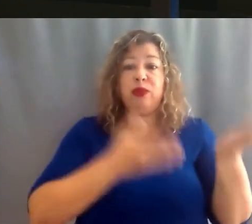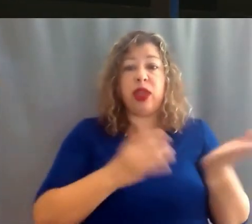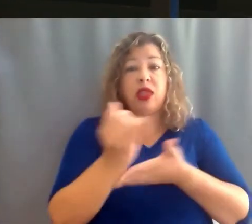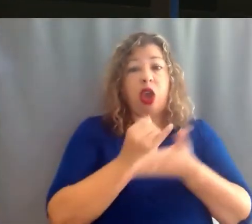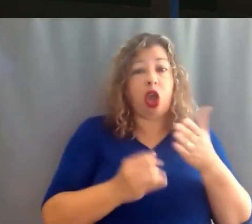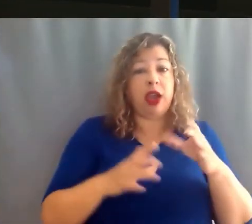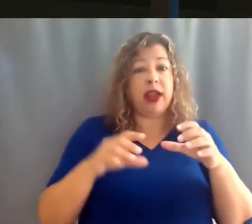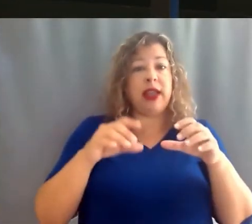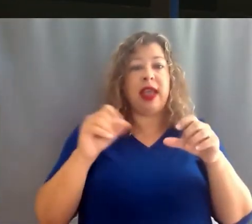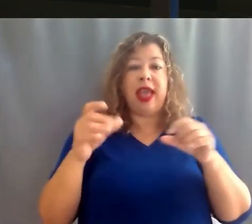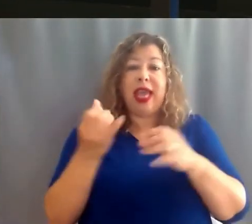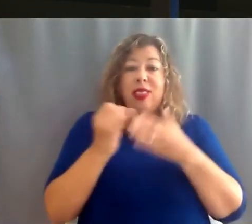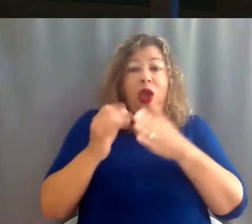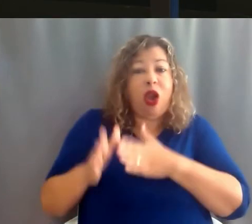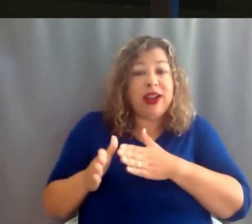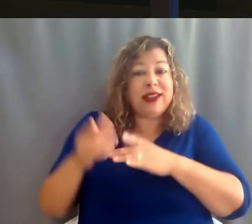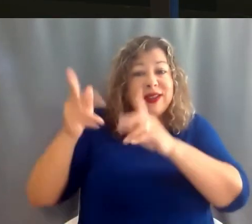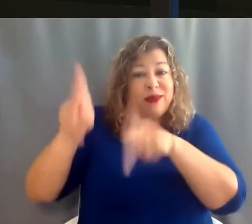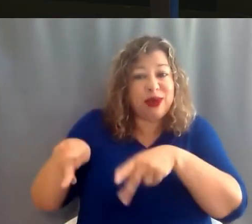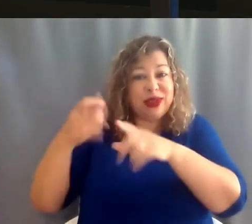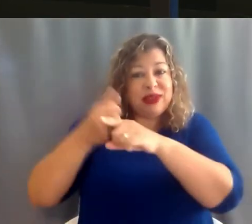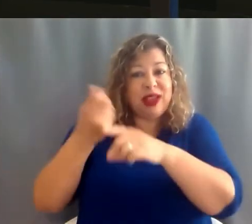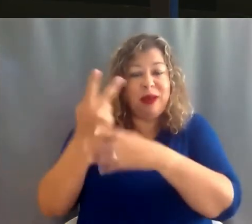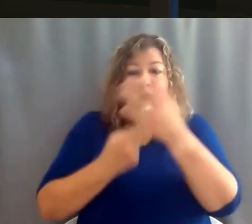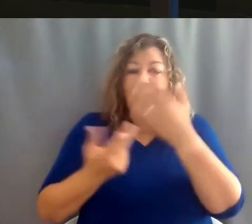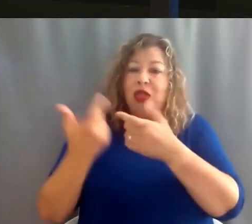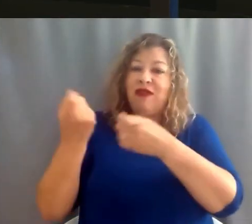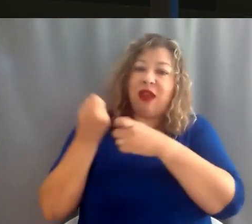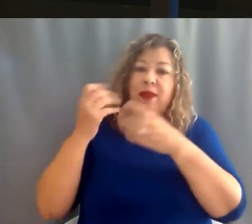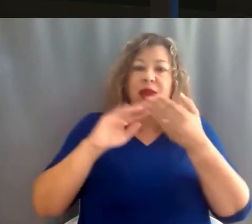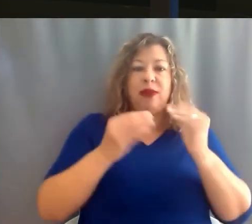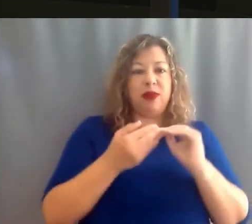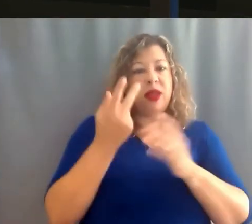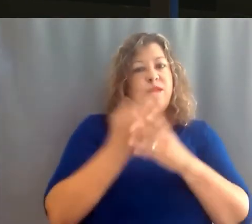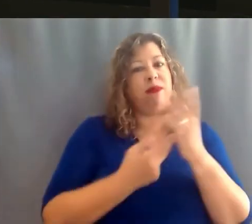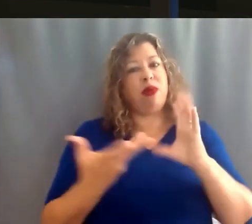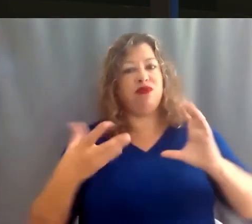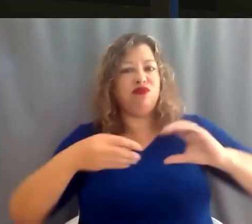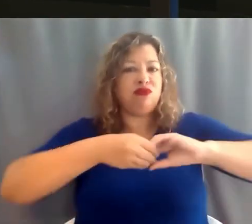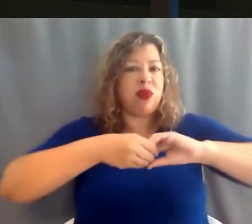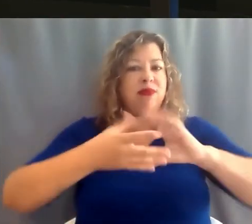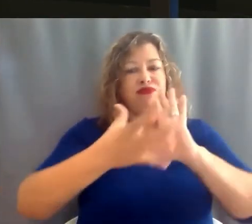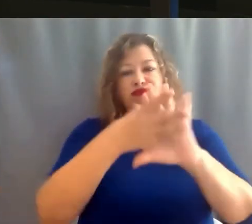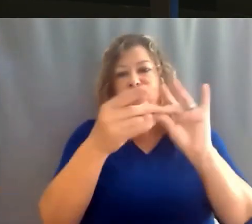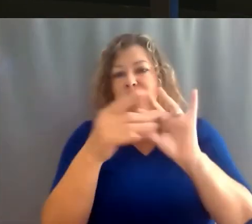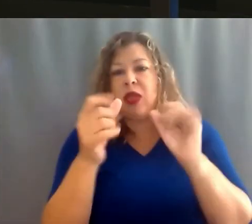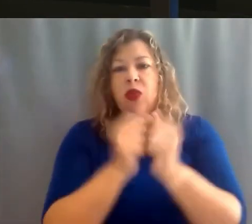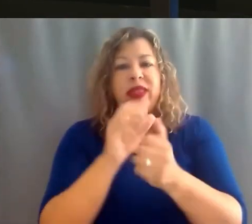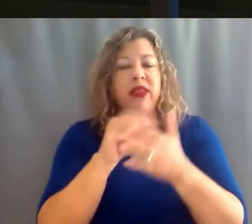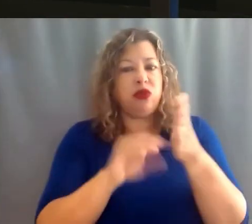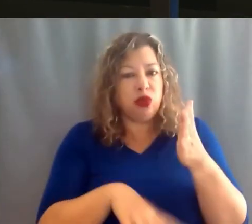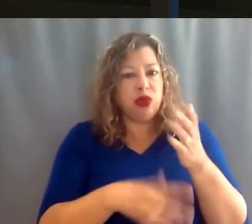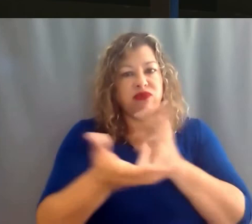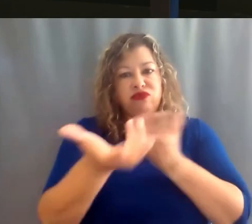in. And they're both coming from the community. They both can engage with community, engage with students. And we can find opportunities to bring in the artists